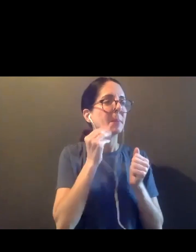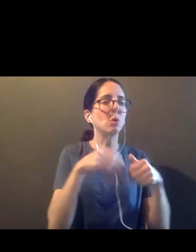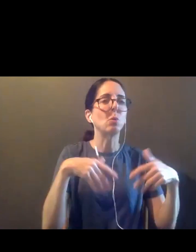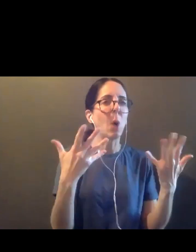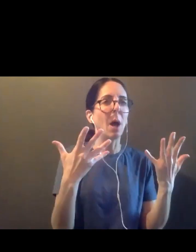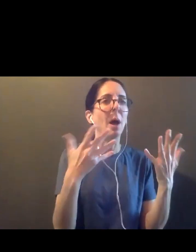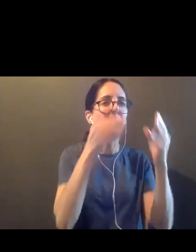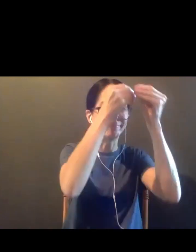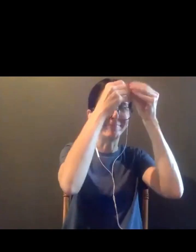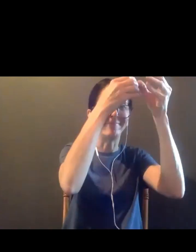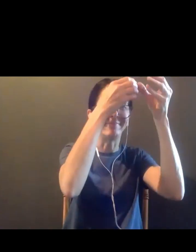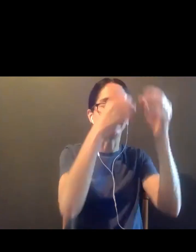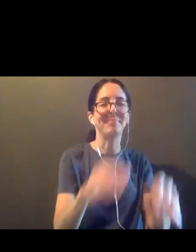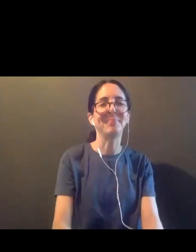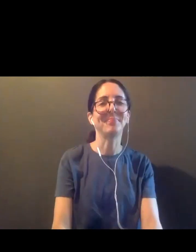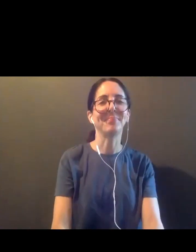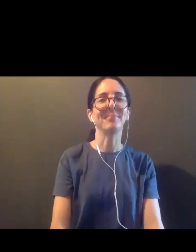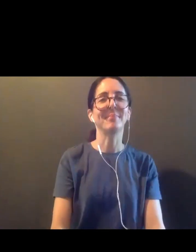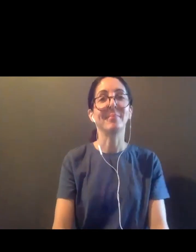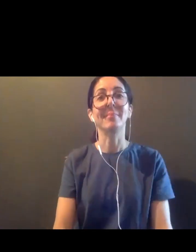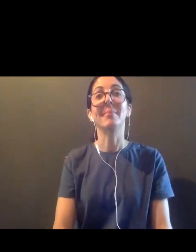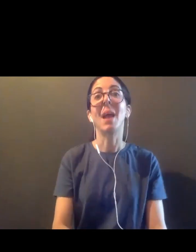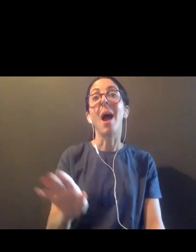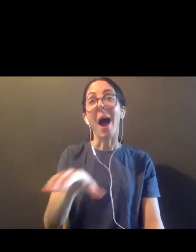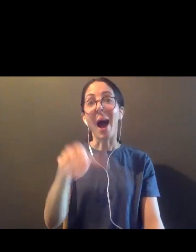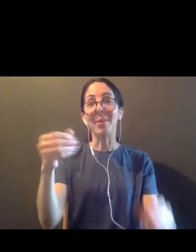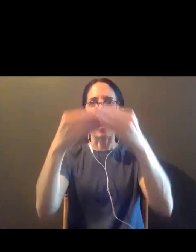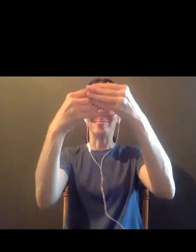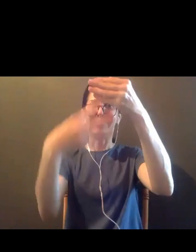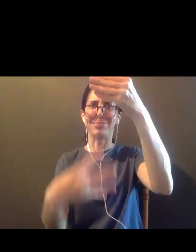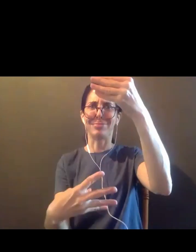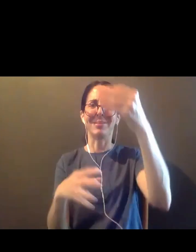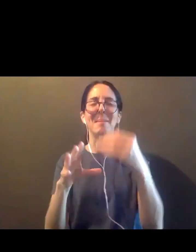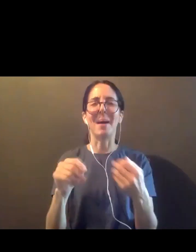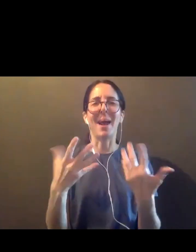I have a huge list of potential things, but I will not jeopardize the conversation with